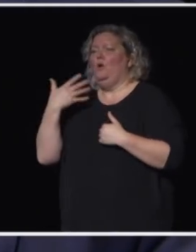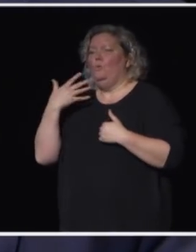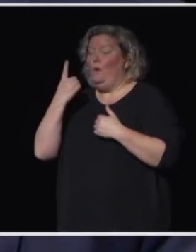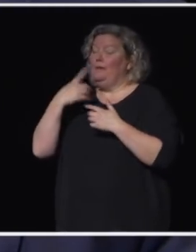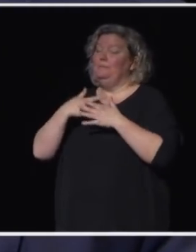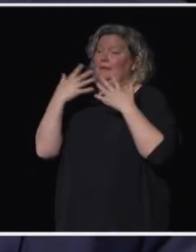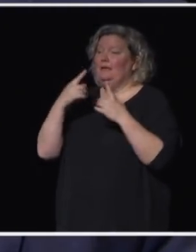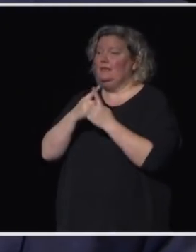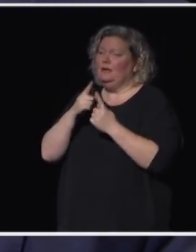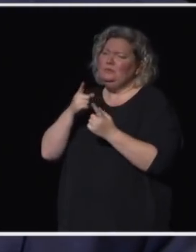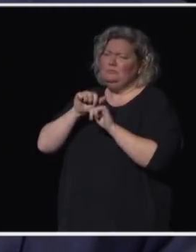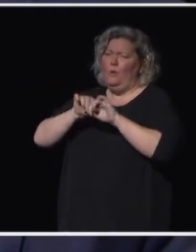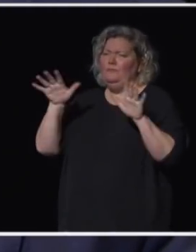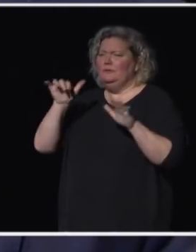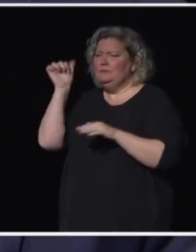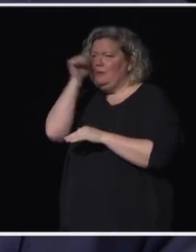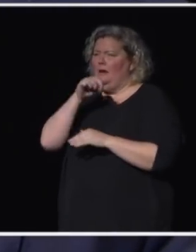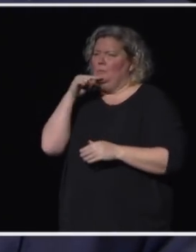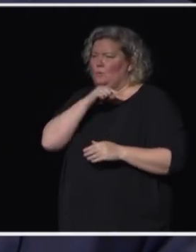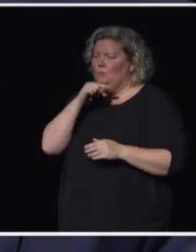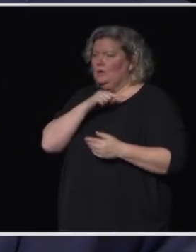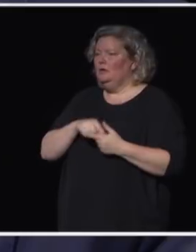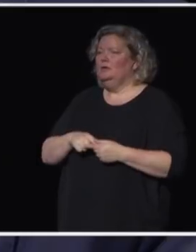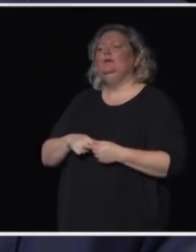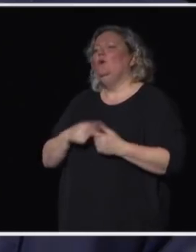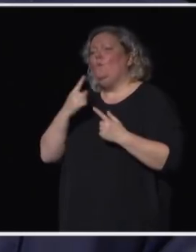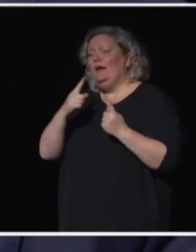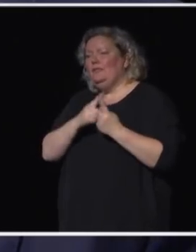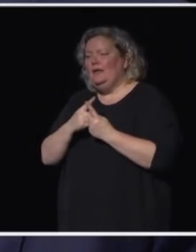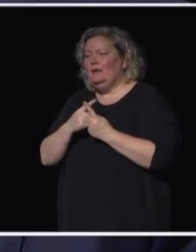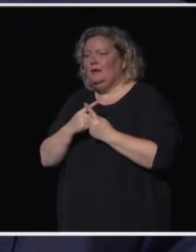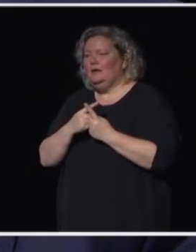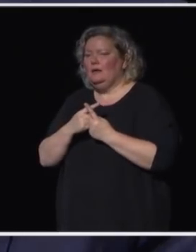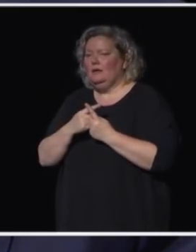and he's clearly smart -- was our problem and the kind